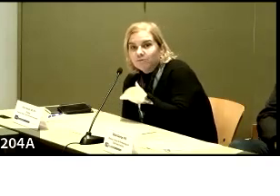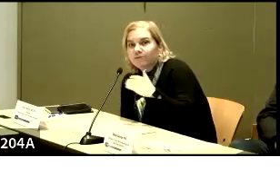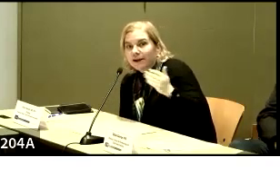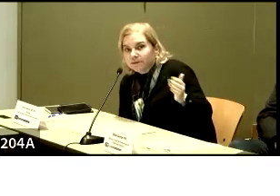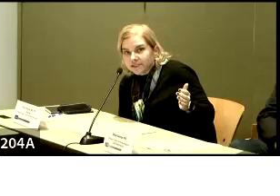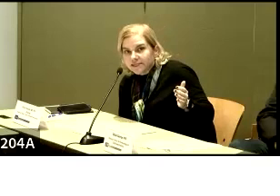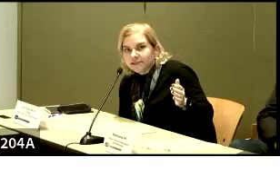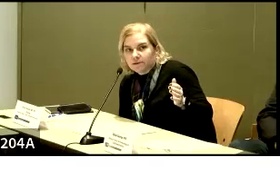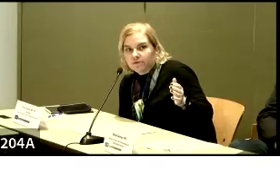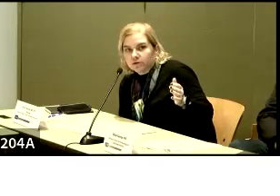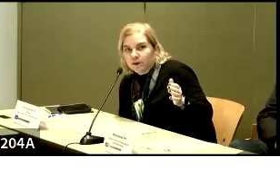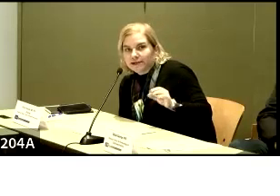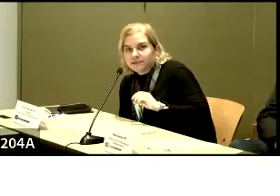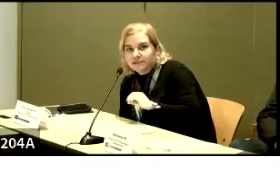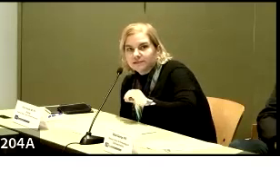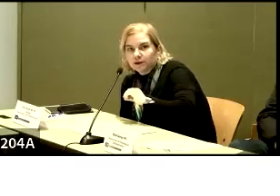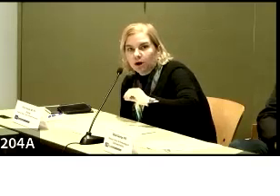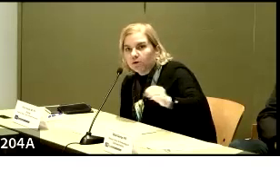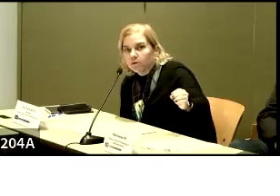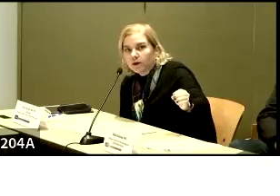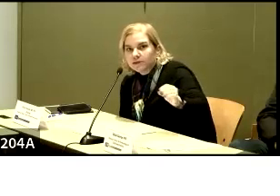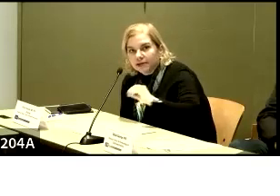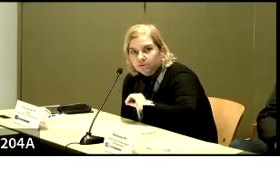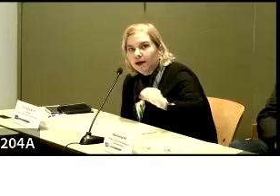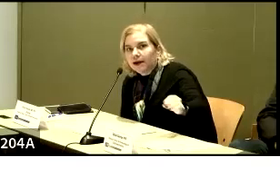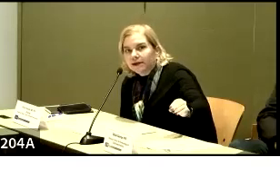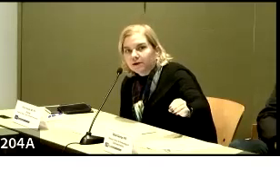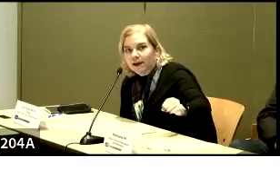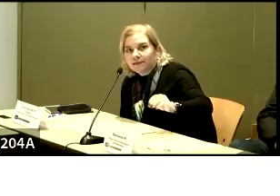And we've been able to see some of those practices go statewide in a way